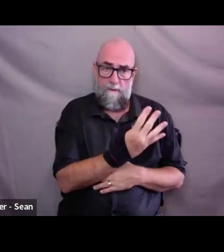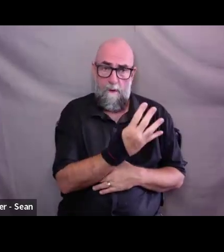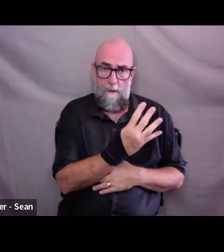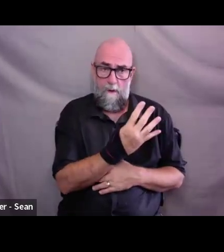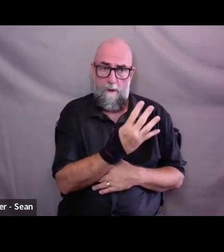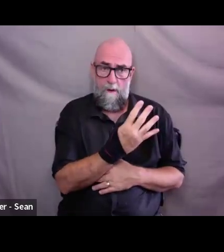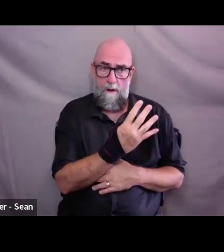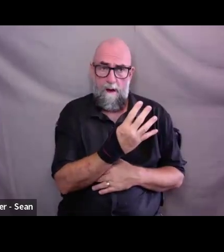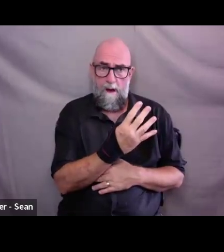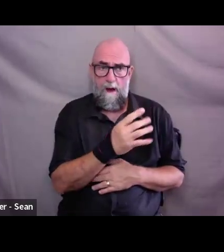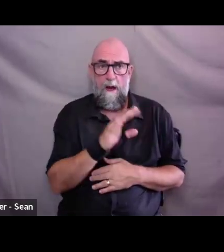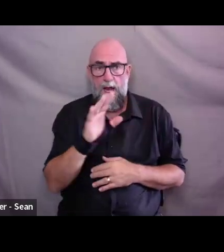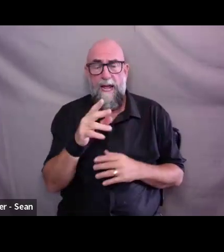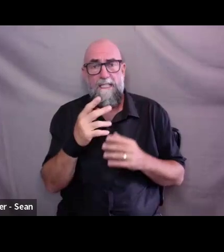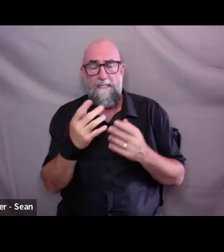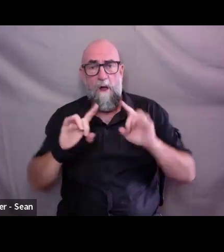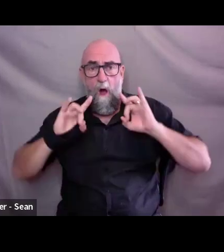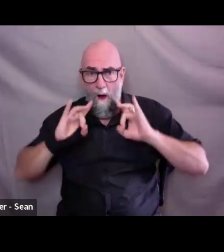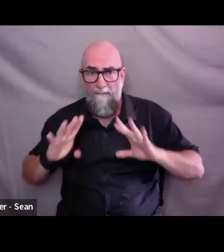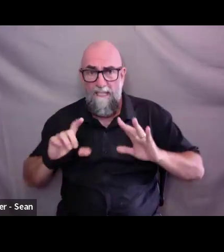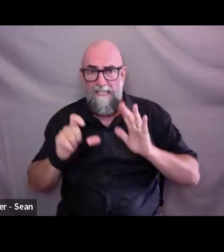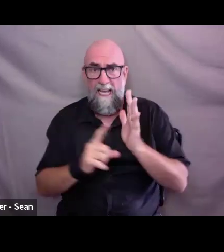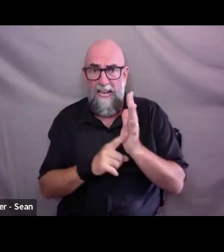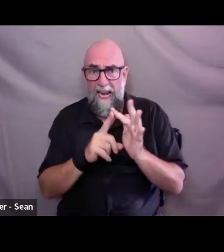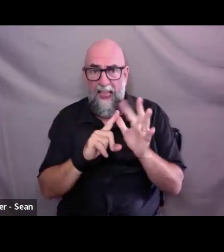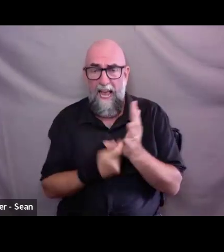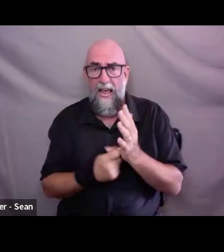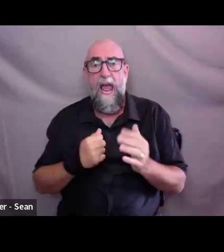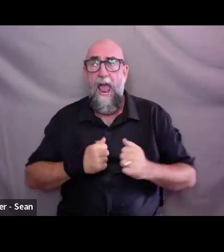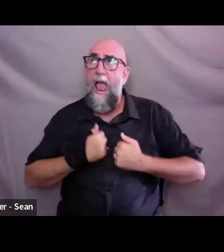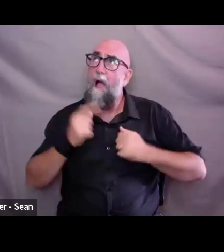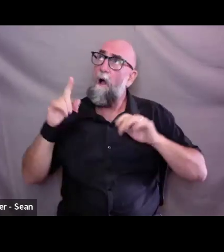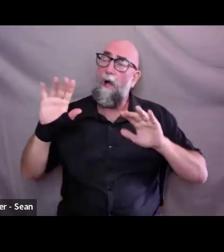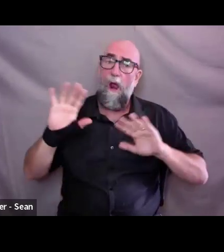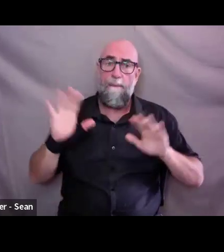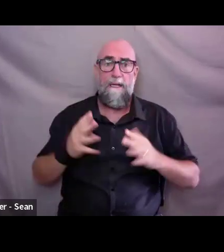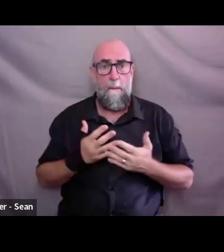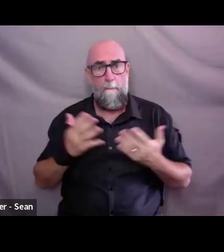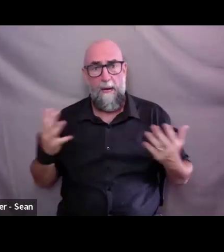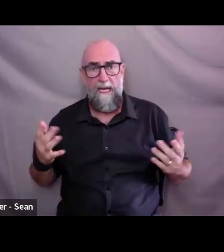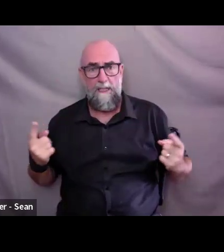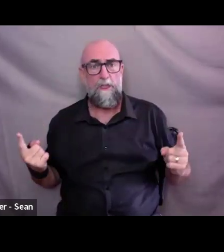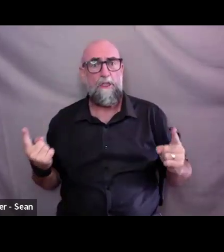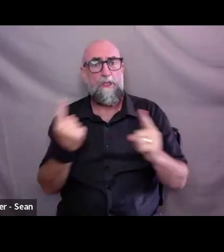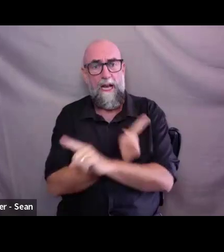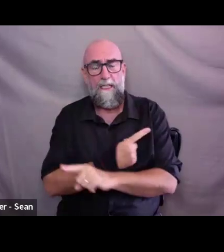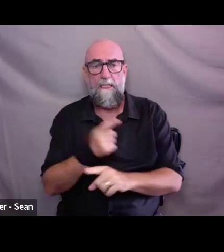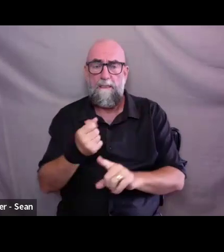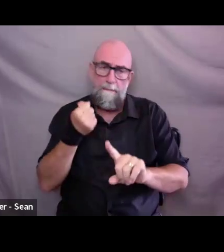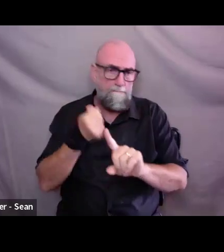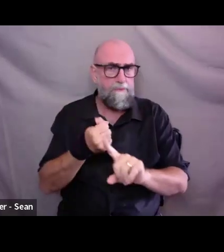changing in our climate and that's having debiting impacts of community. -- Devastating impacts on community. I very idea is recognising that